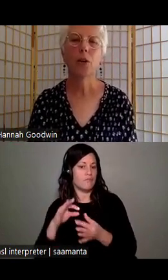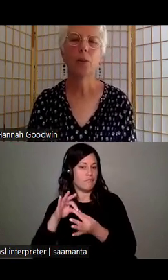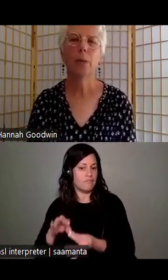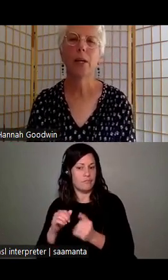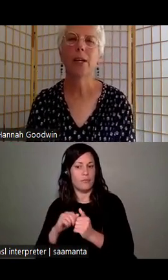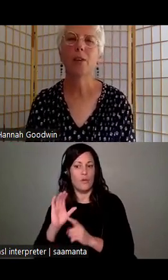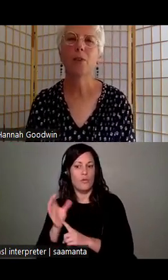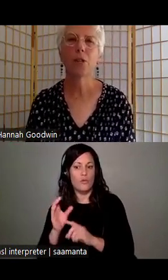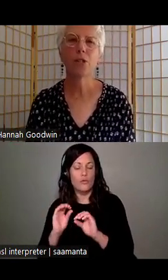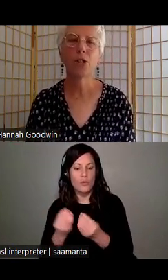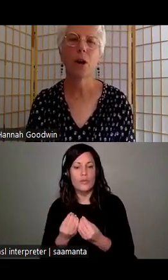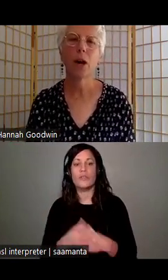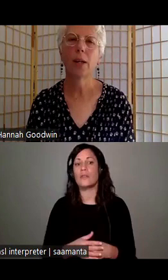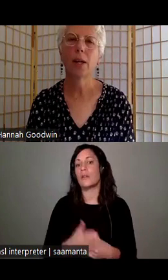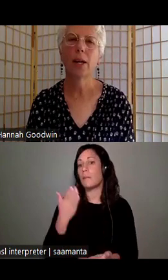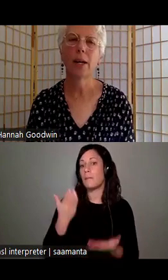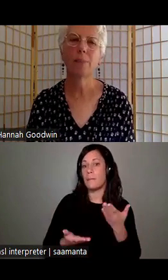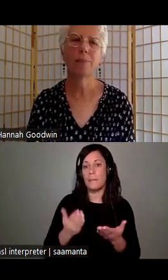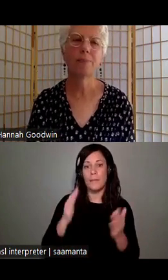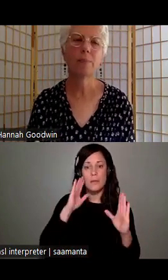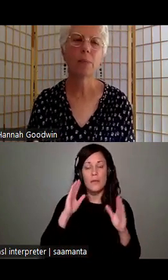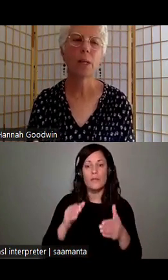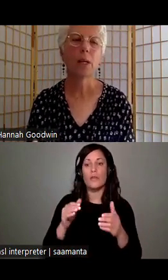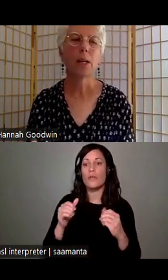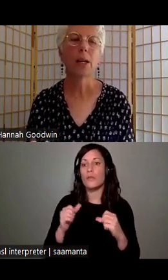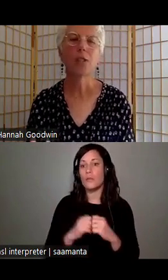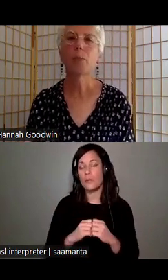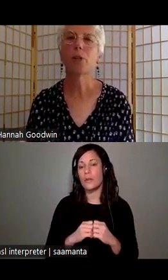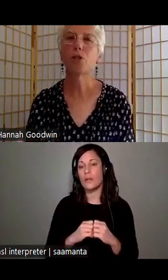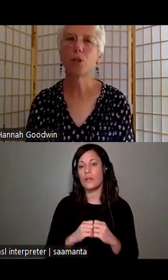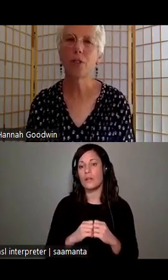It could be focused on customer service, problem solving